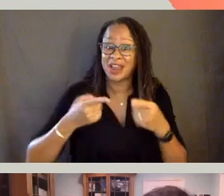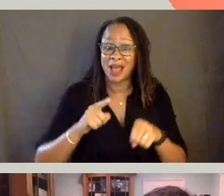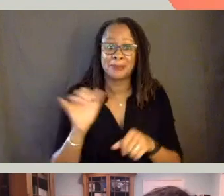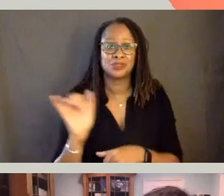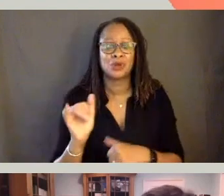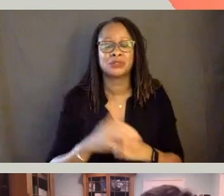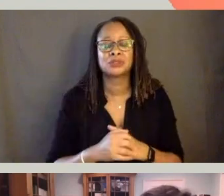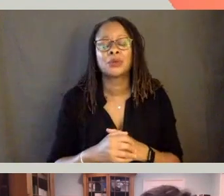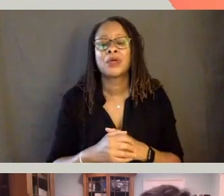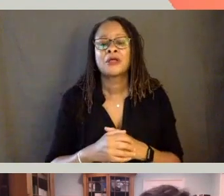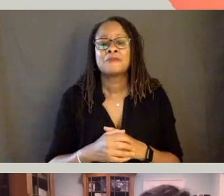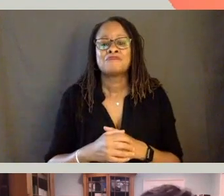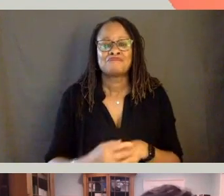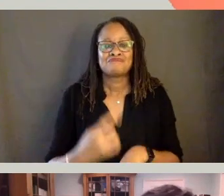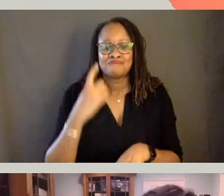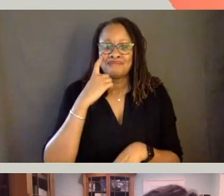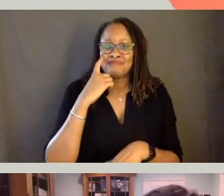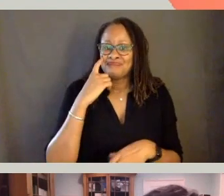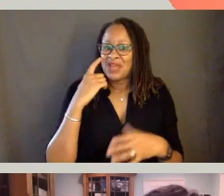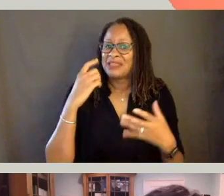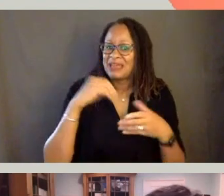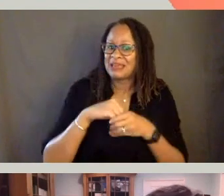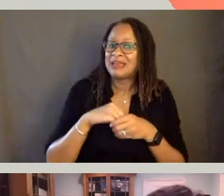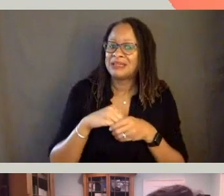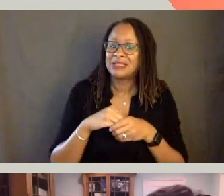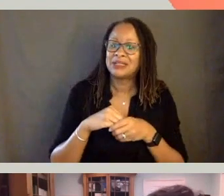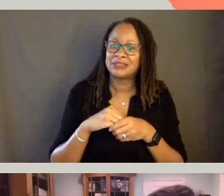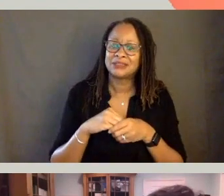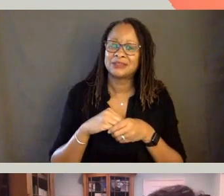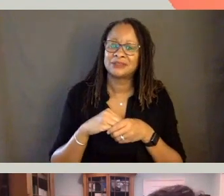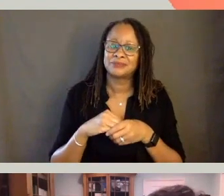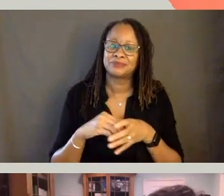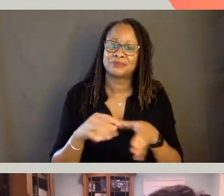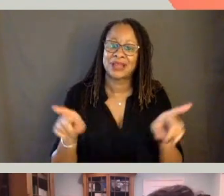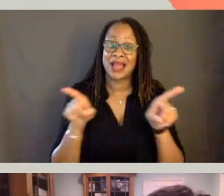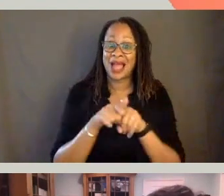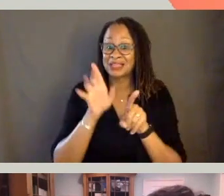And I think in, and as a cultural worker and storyteller,